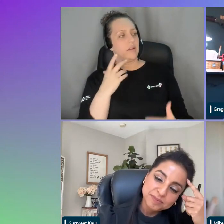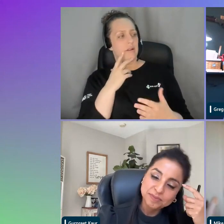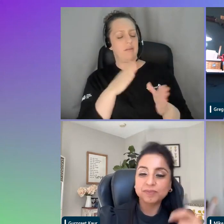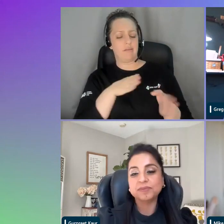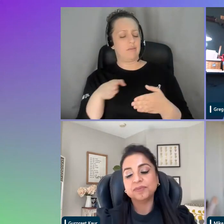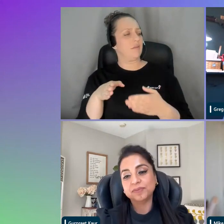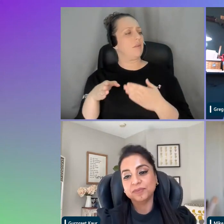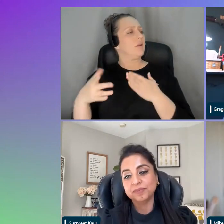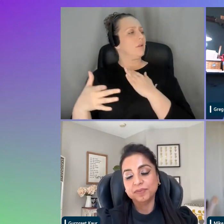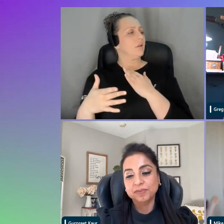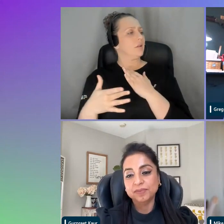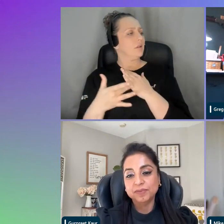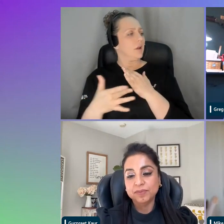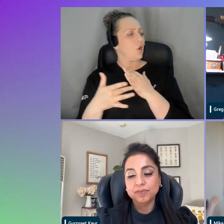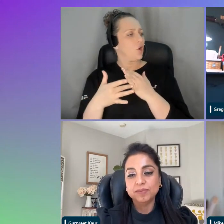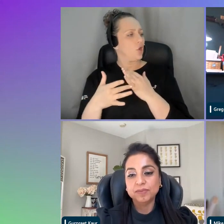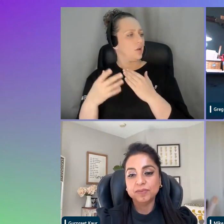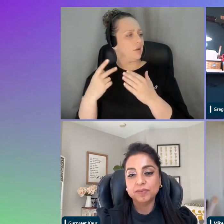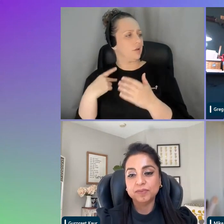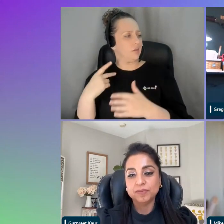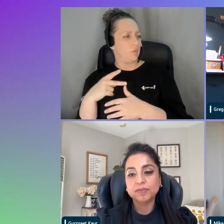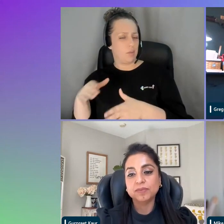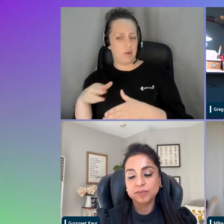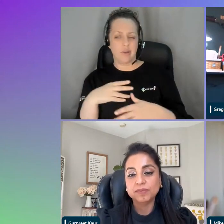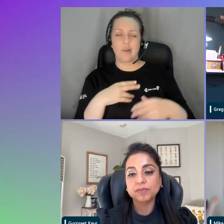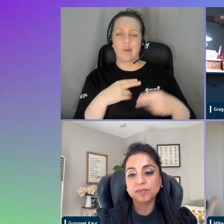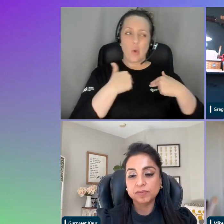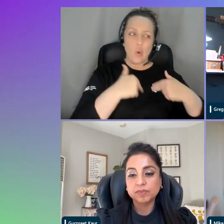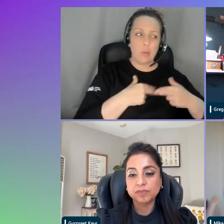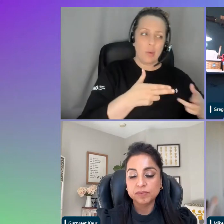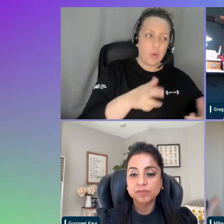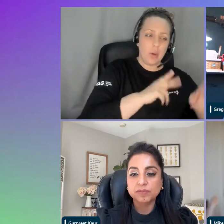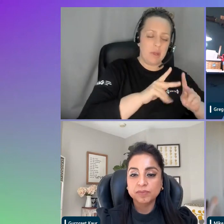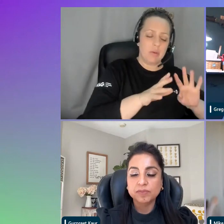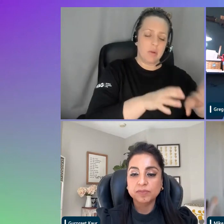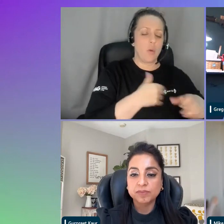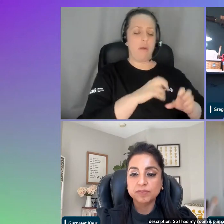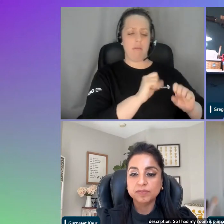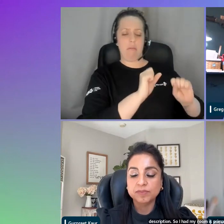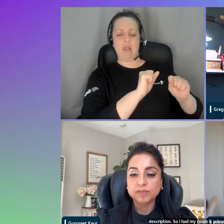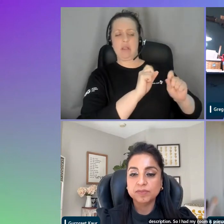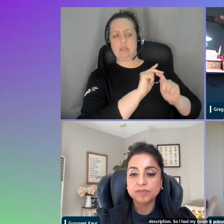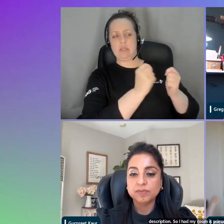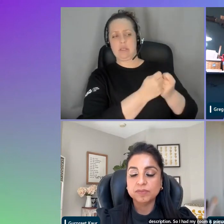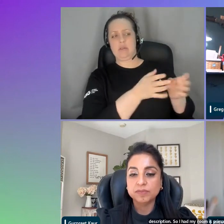I'm not responsible for the human resources people group, that sort of thing. We have an amazing team of people that are